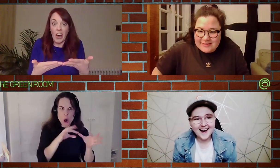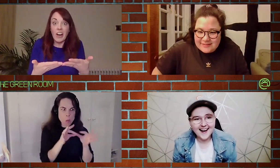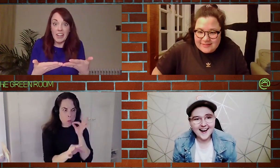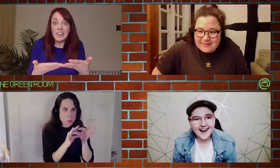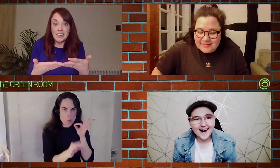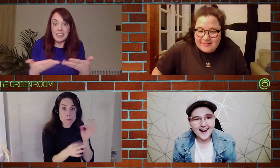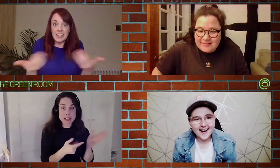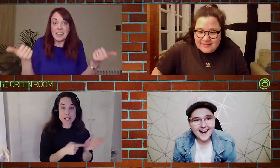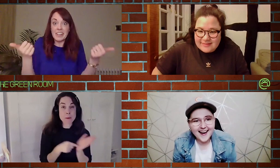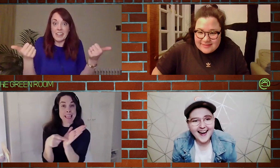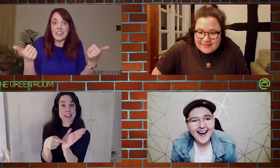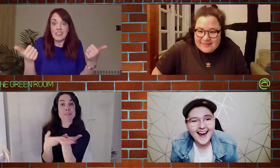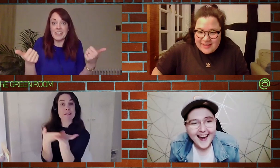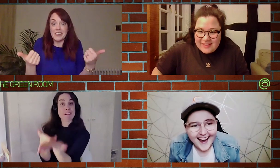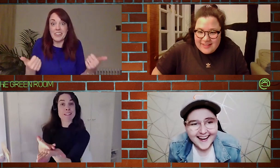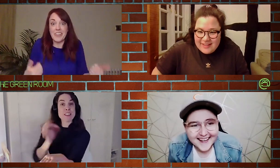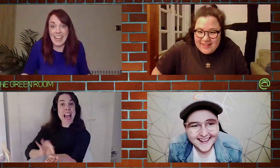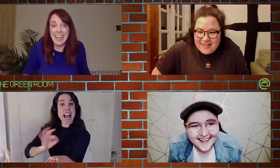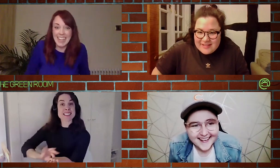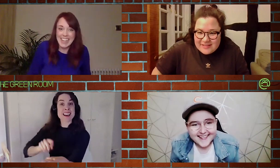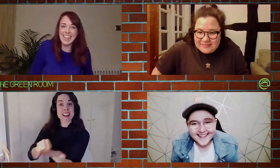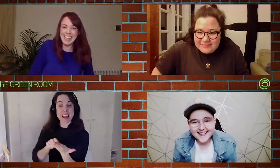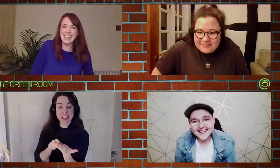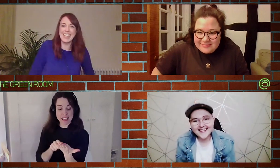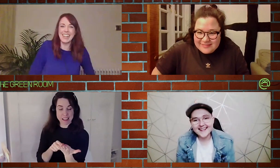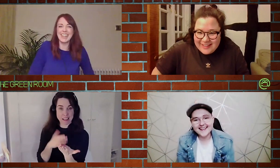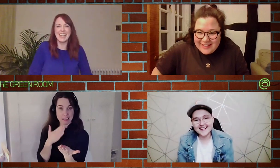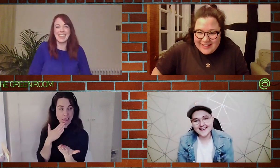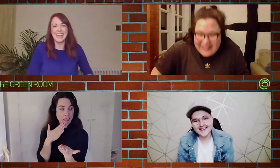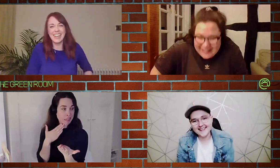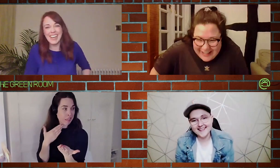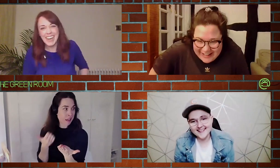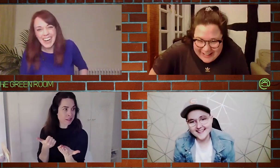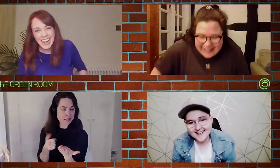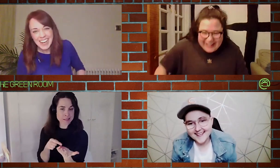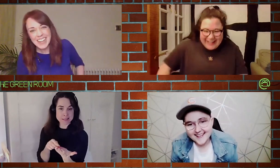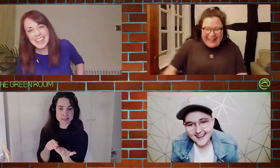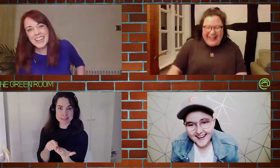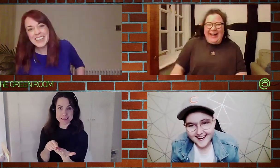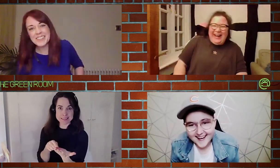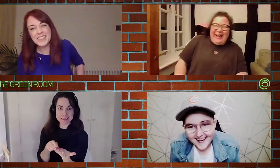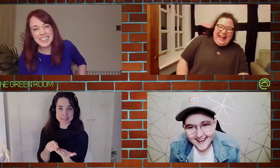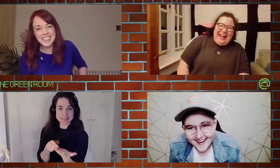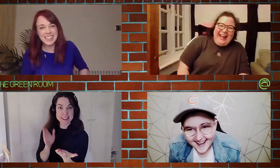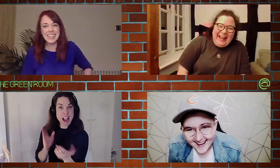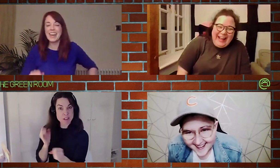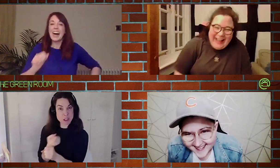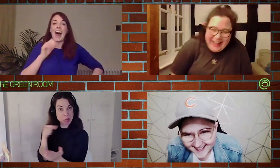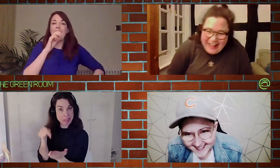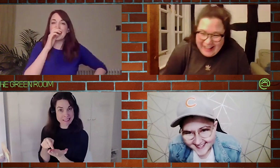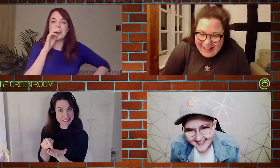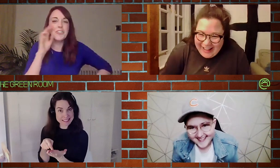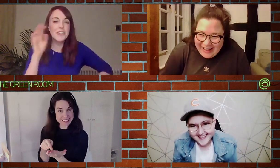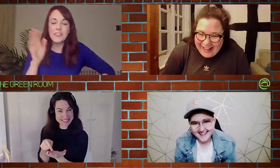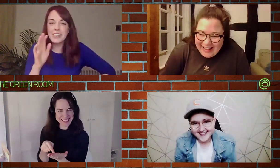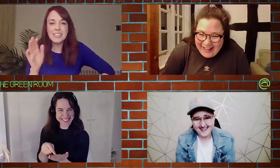all right, okay, yeah, cool, great. That's amazing. I had no idea you were